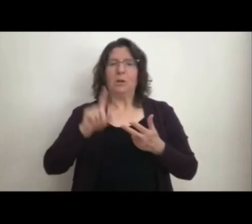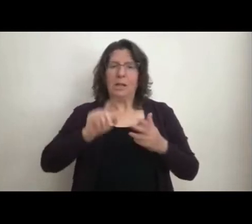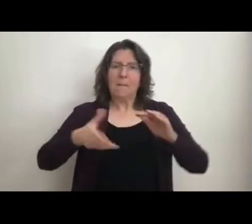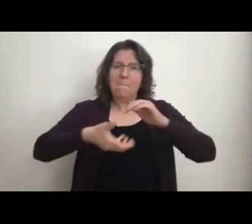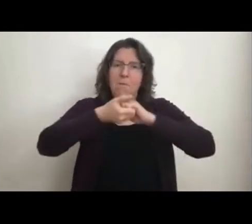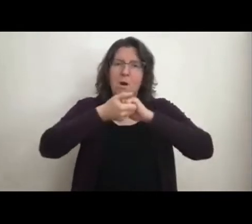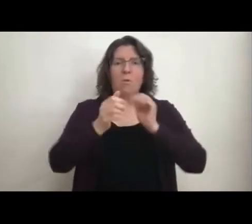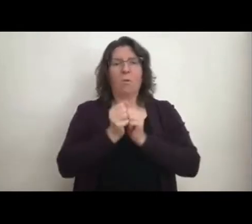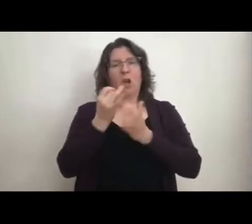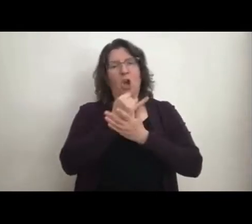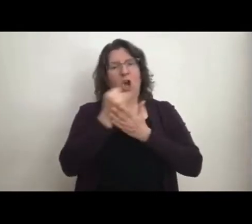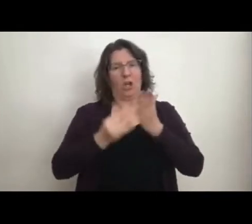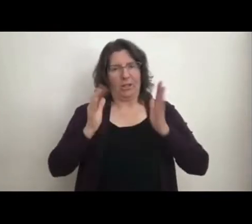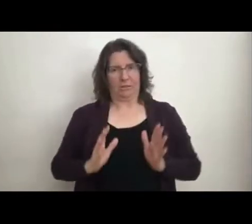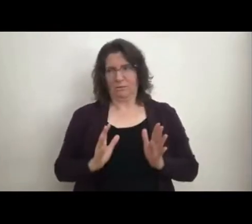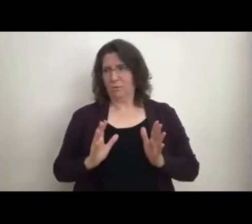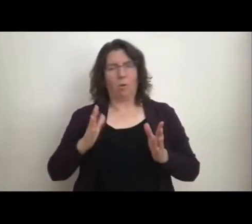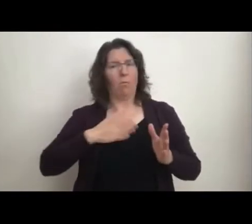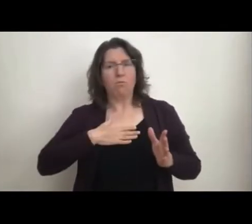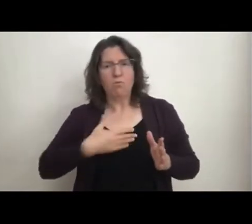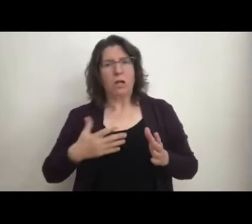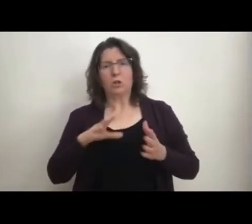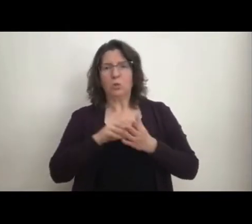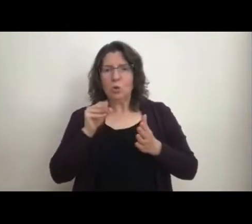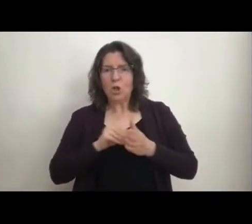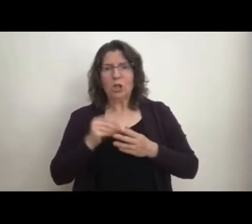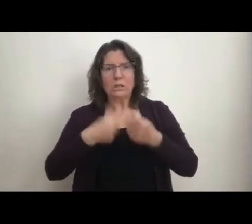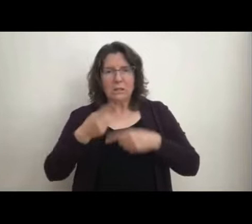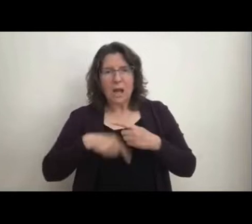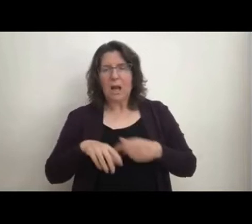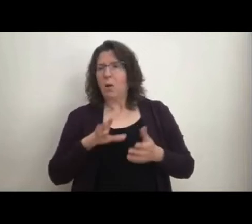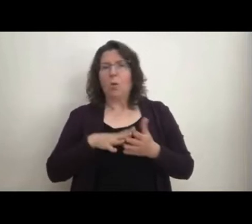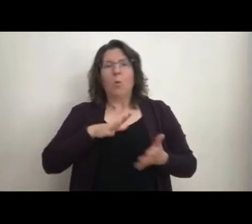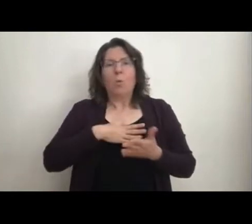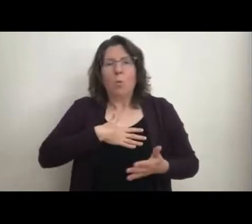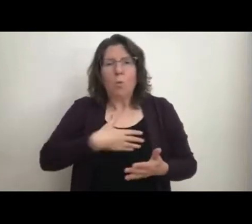Thirdly, there must be connections with community artists